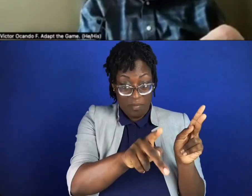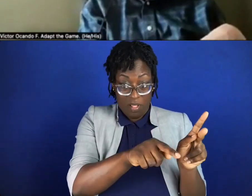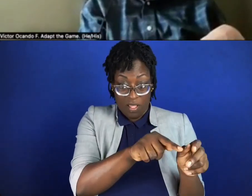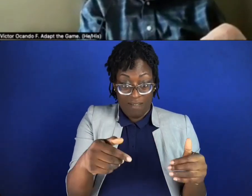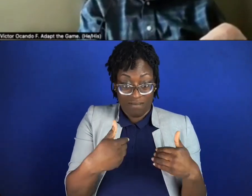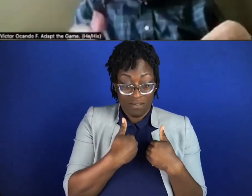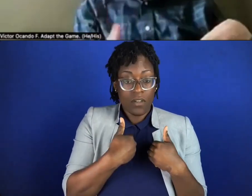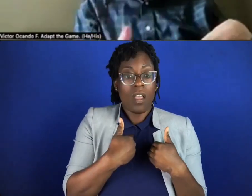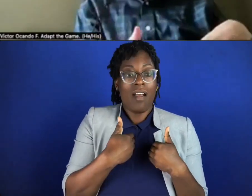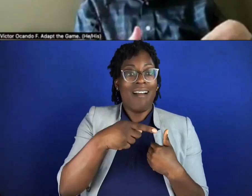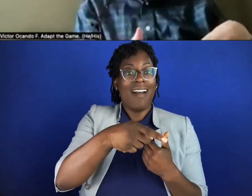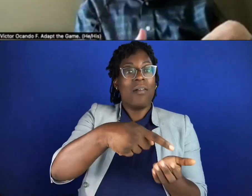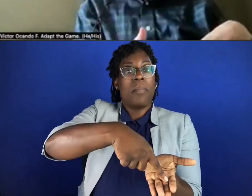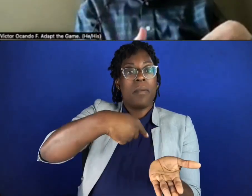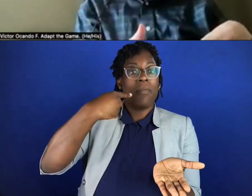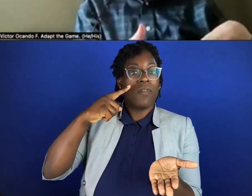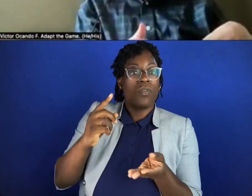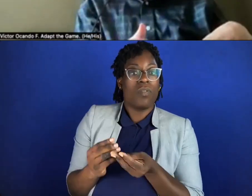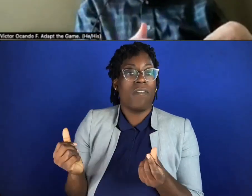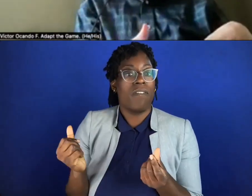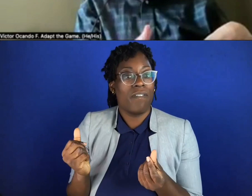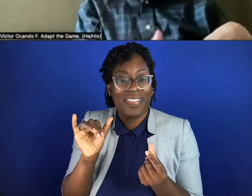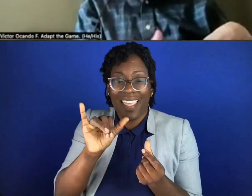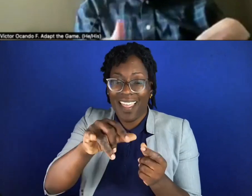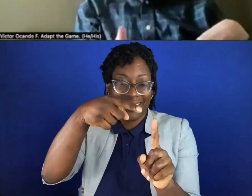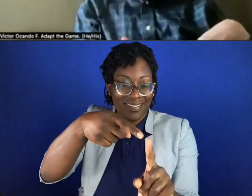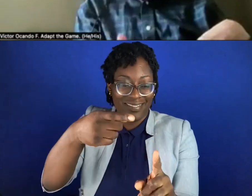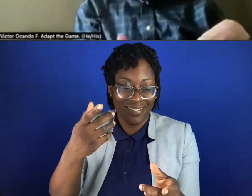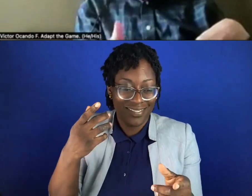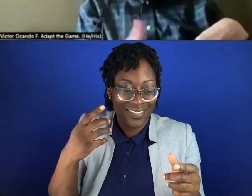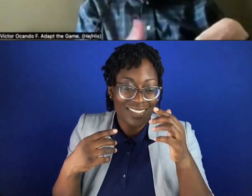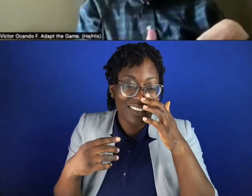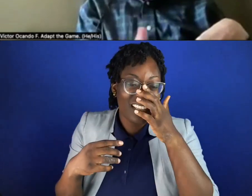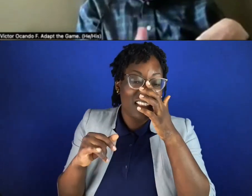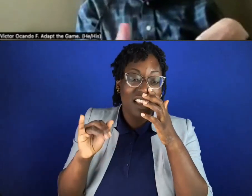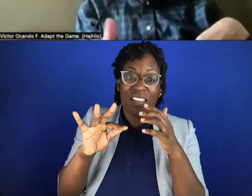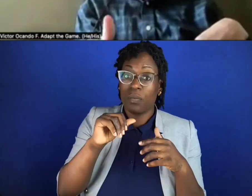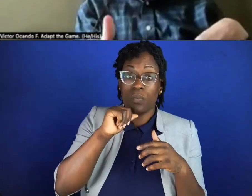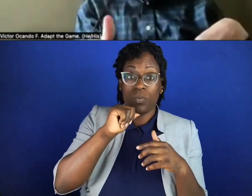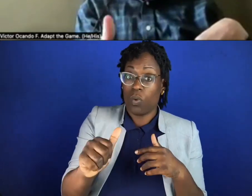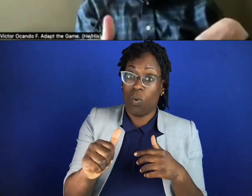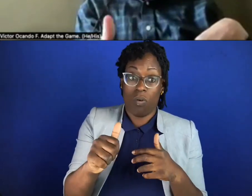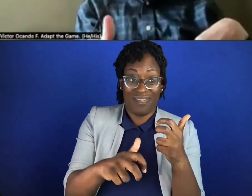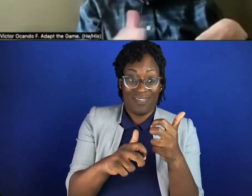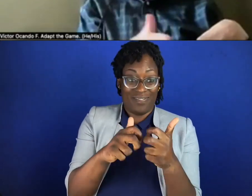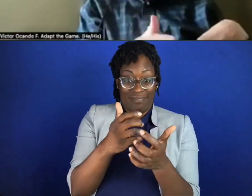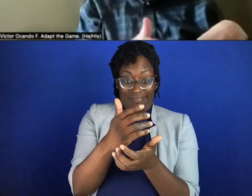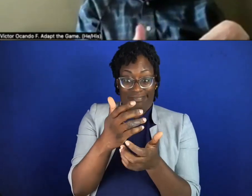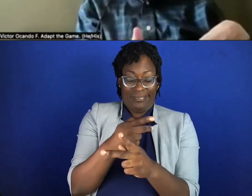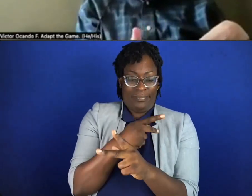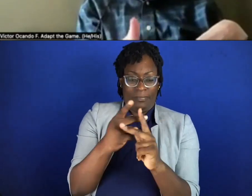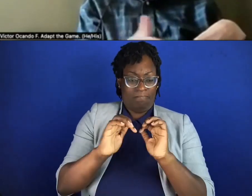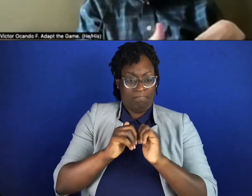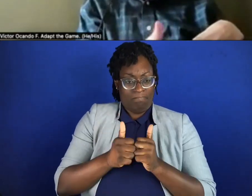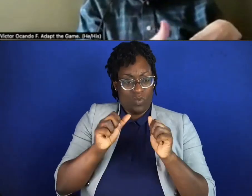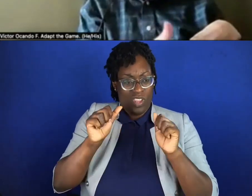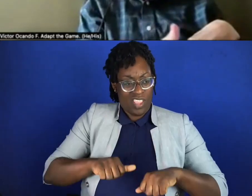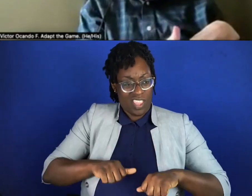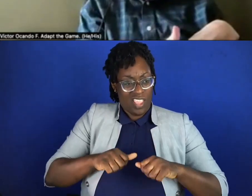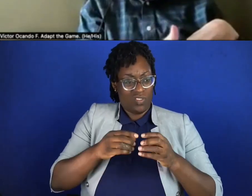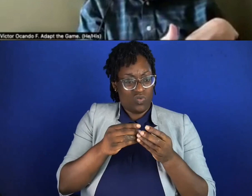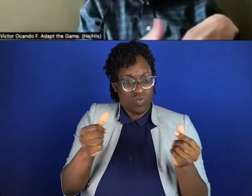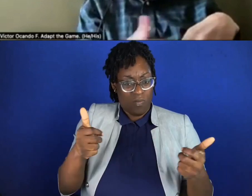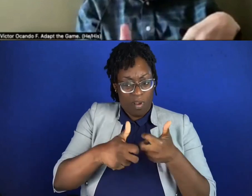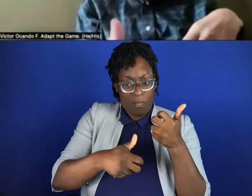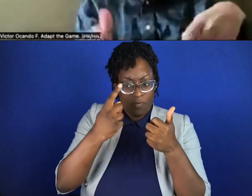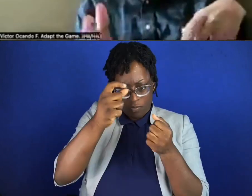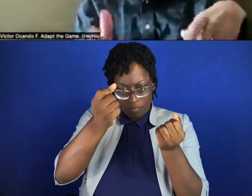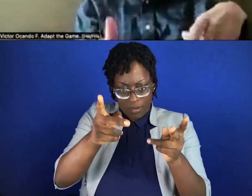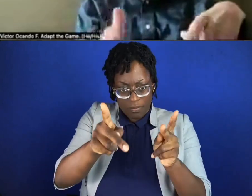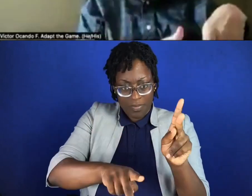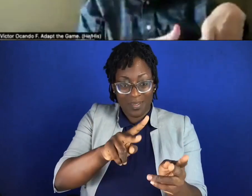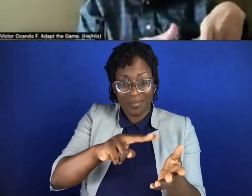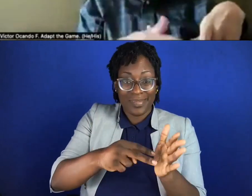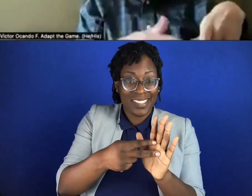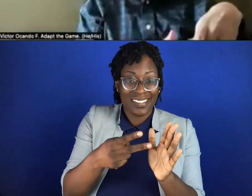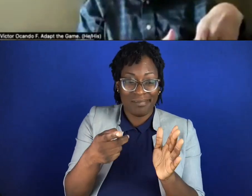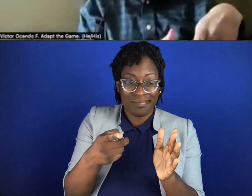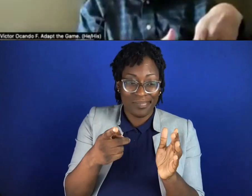because if not you won’t have a business if you don’t get paid for what you do.